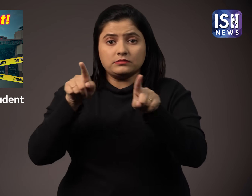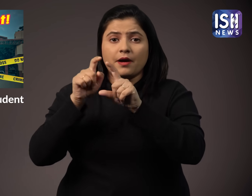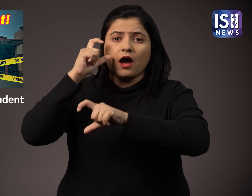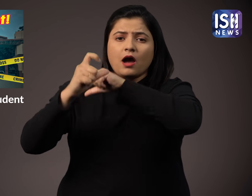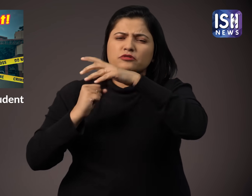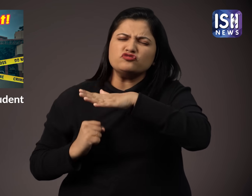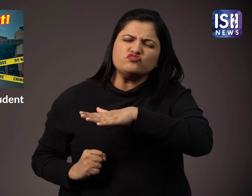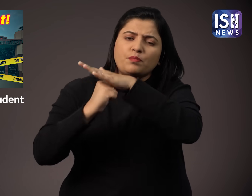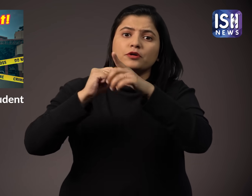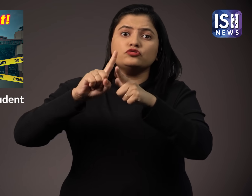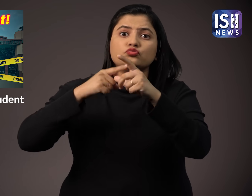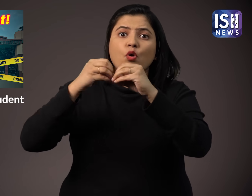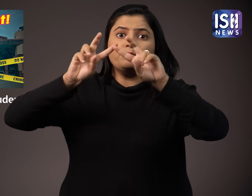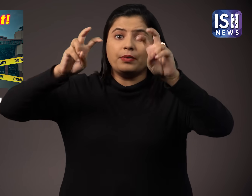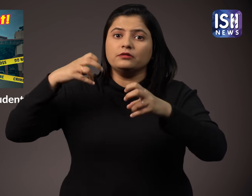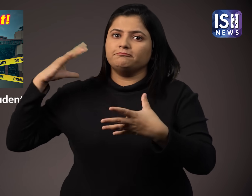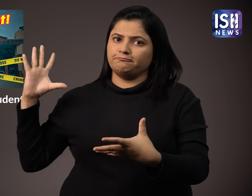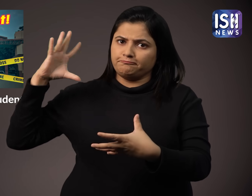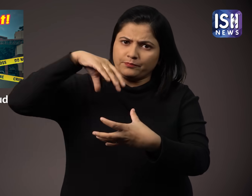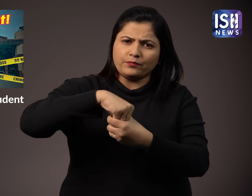They have also included placement opportunities.